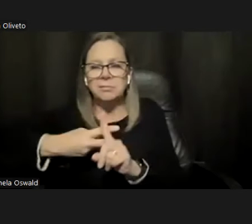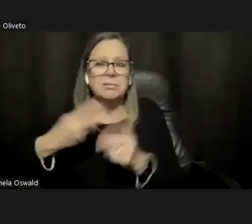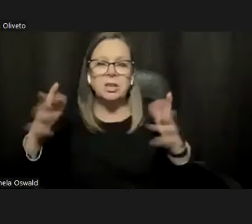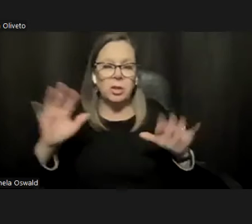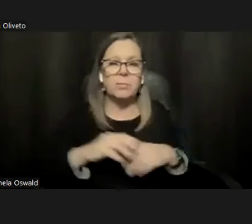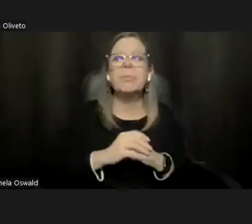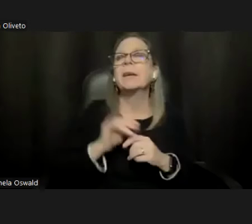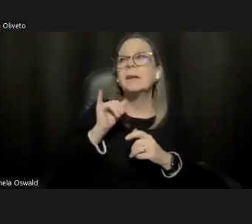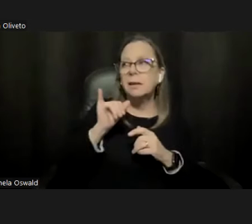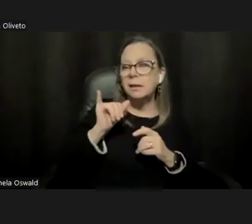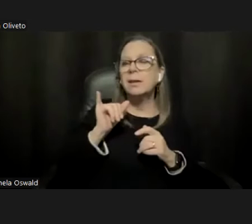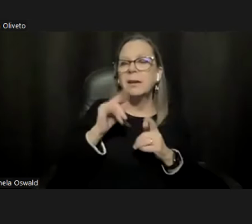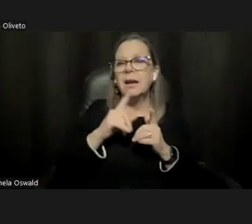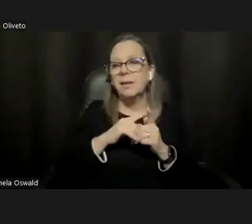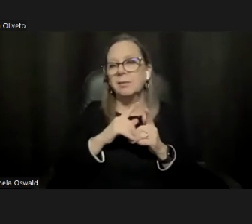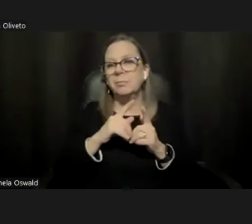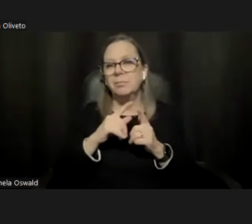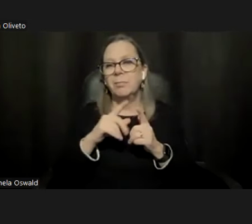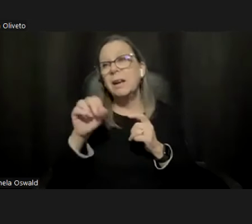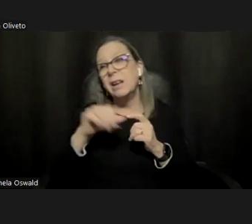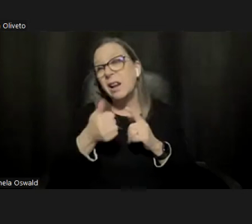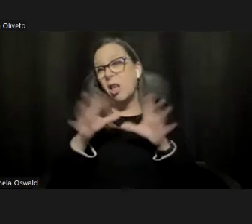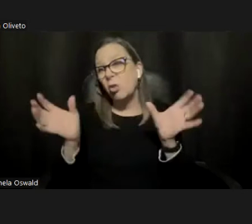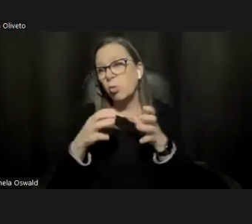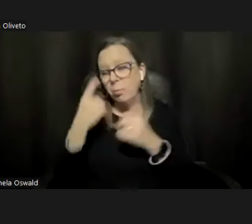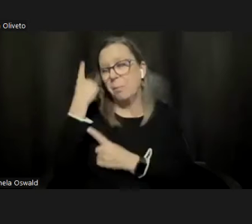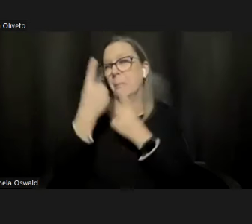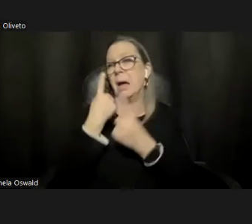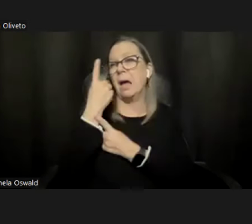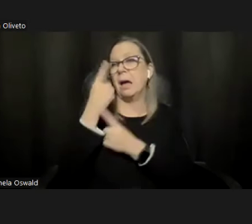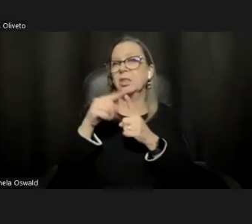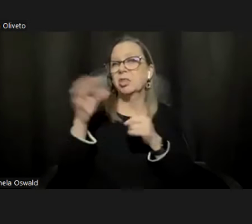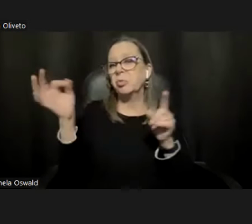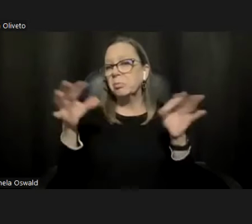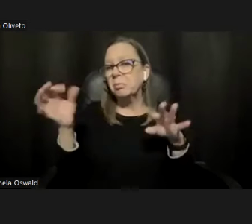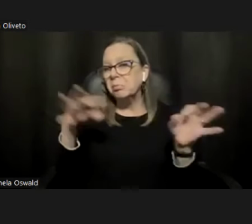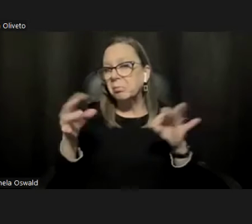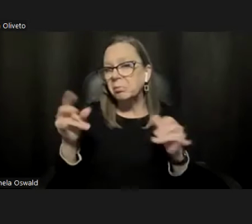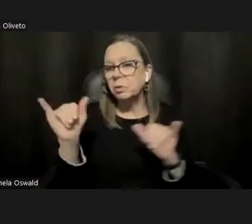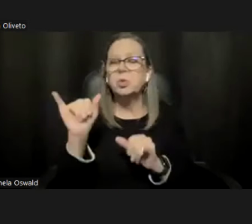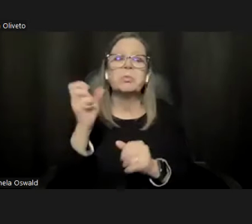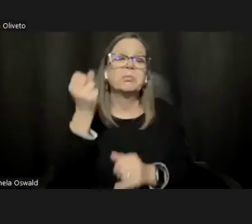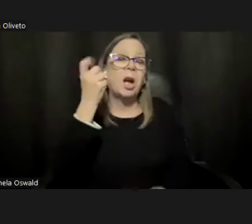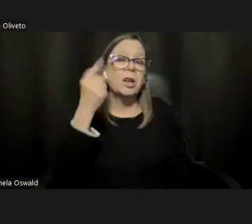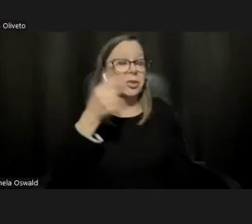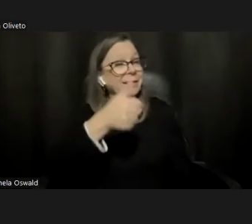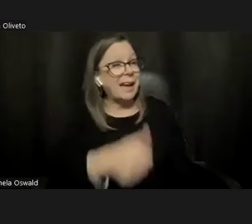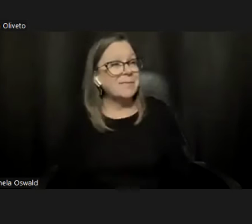Right. And then another set to chime in, and whatnot. Are.